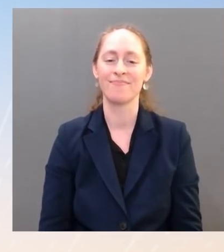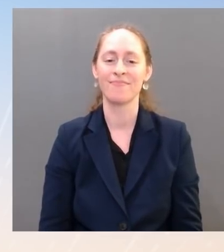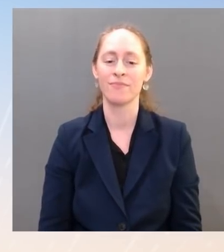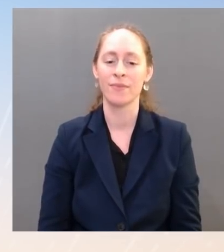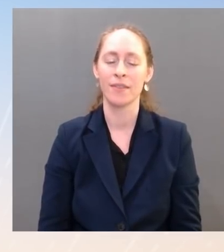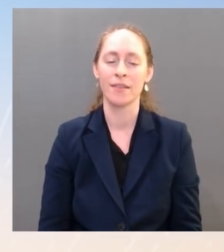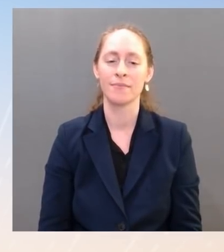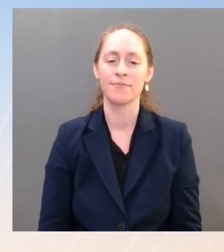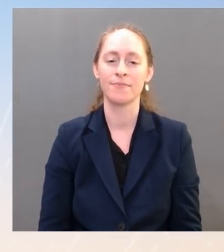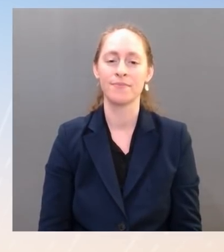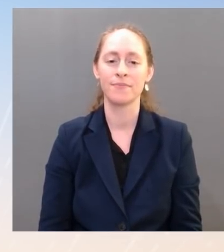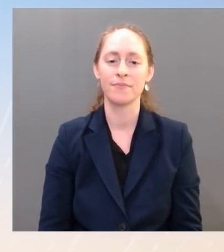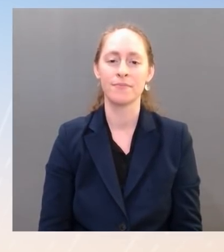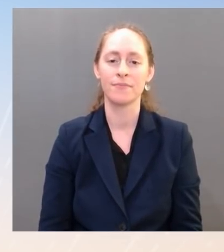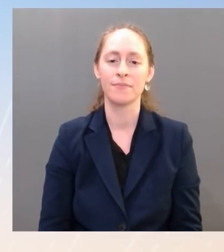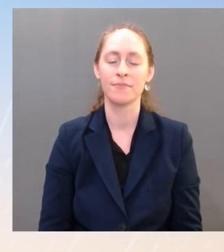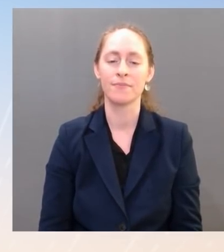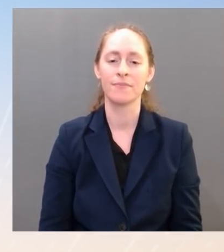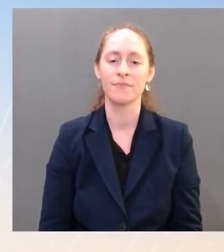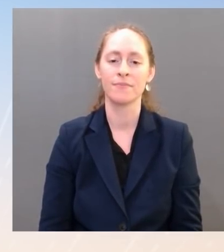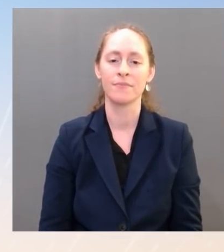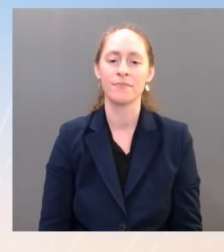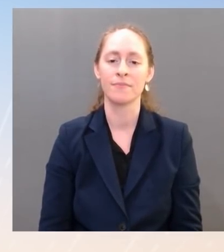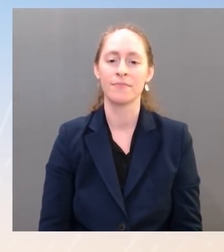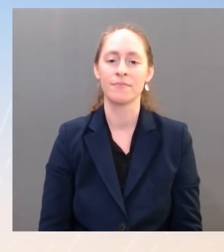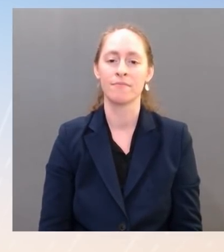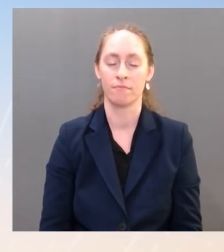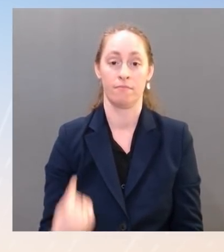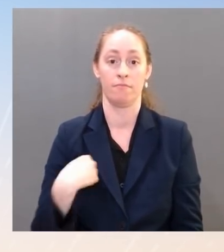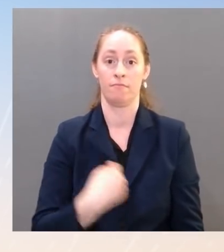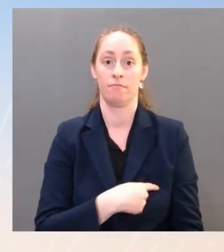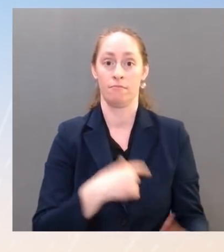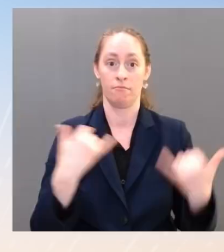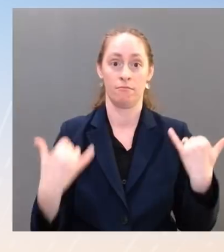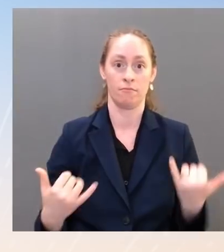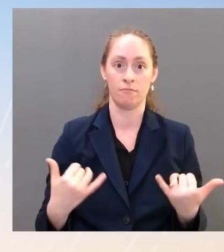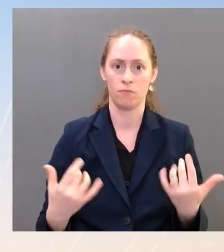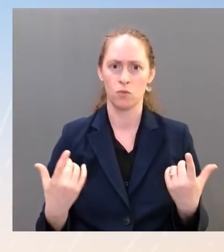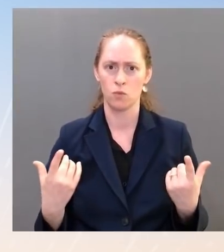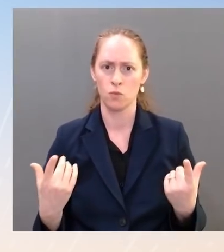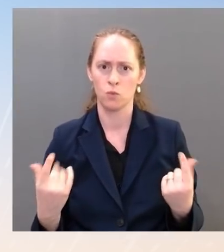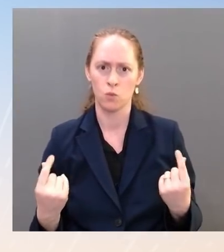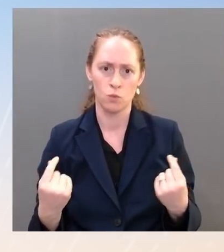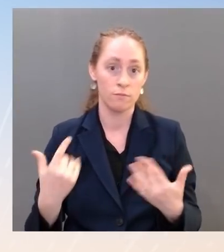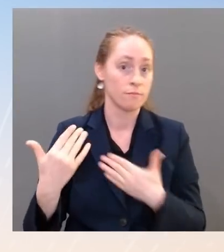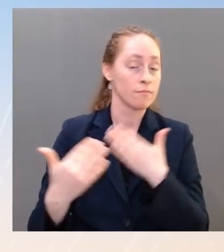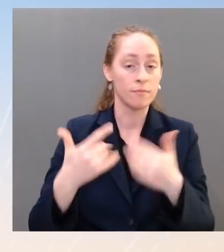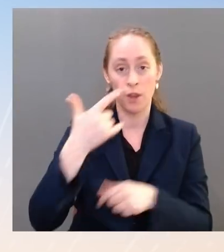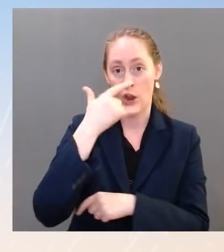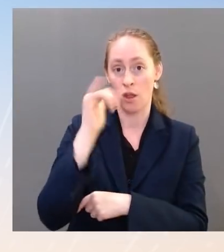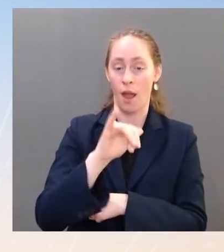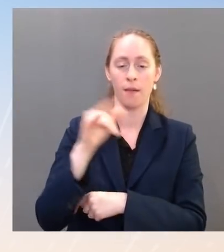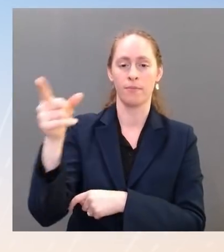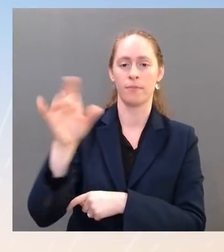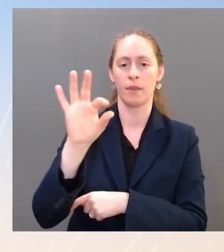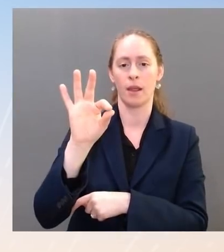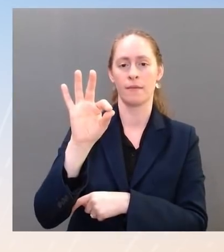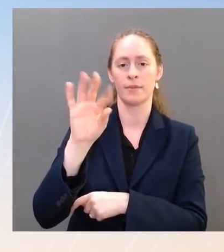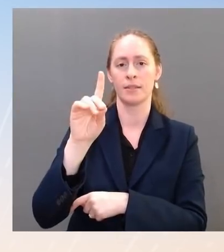is the guidance around the FDA, guidance around importation from outside the United States.